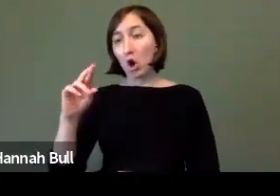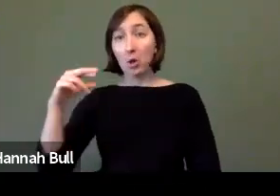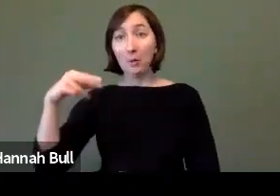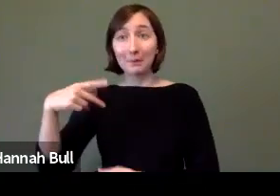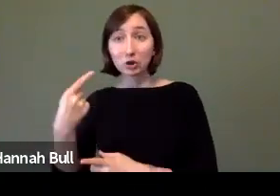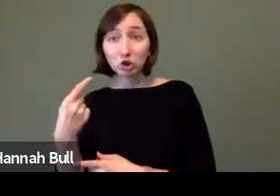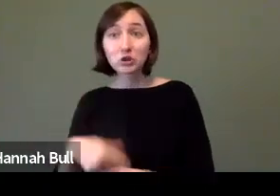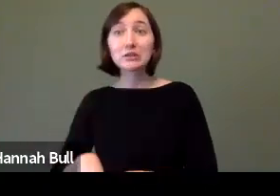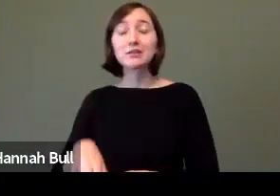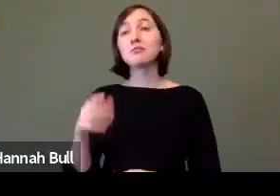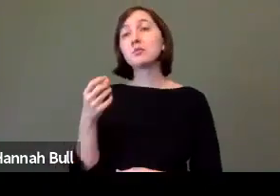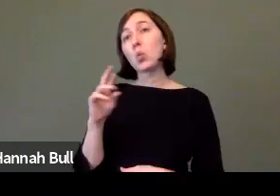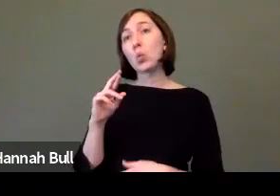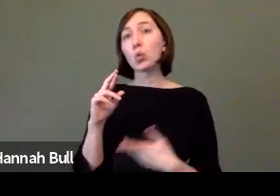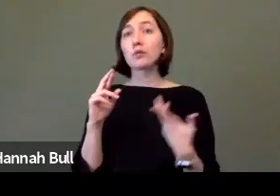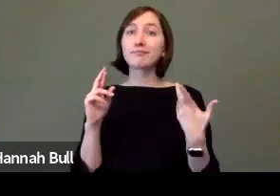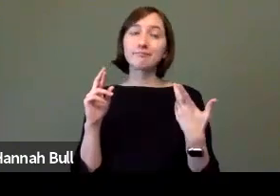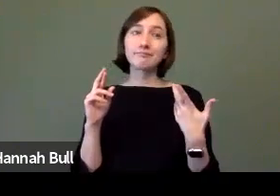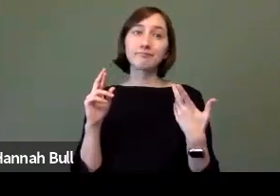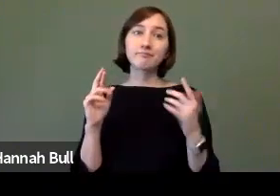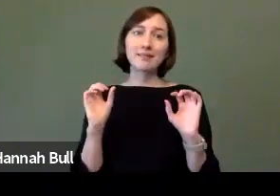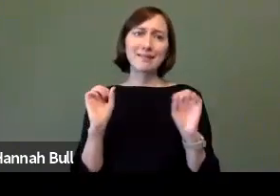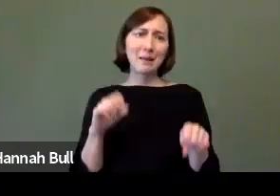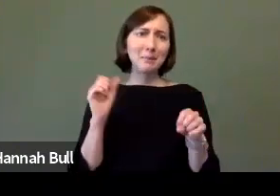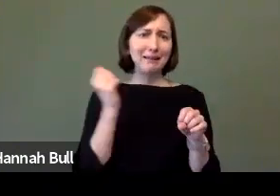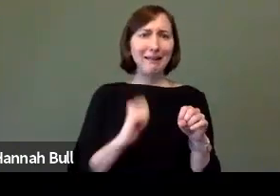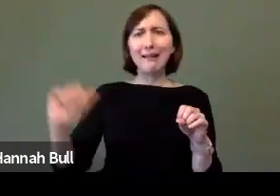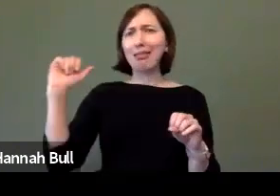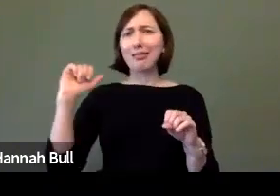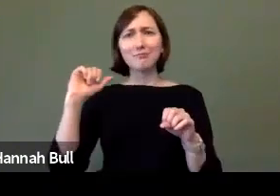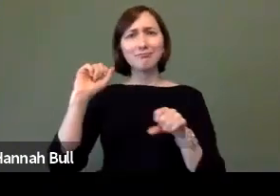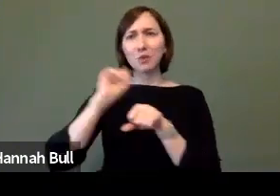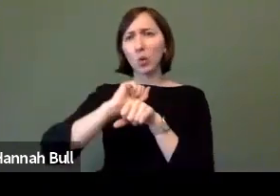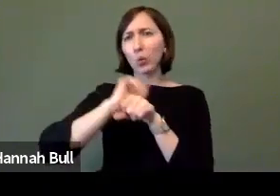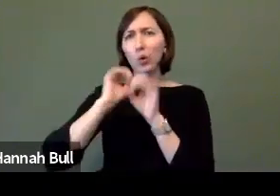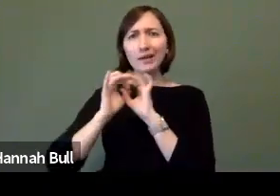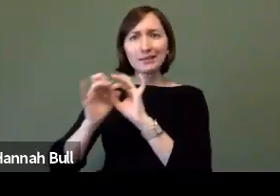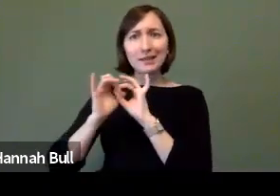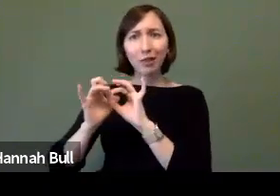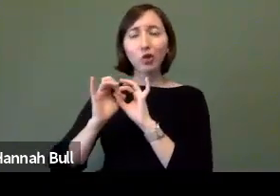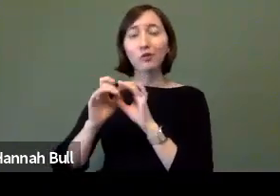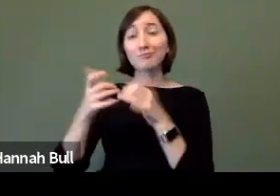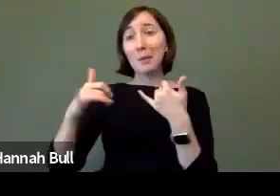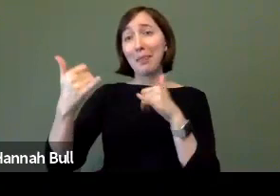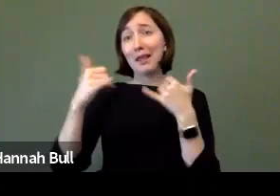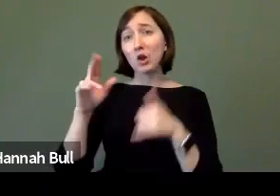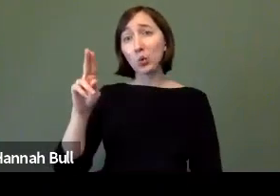or anything where you're working together. A lot of people are playing Uno online.